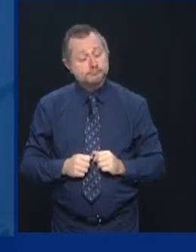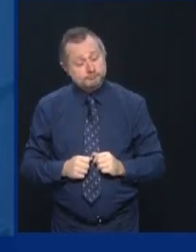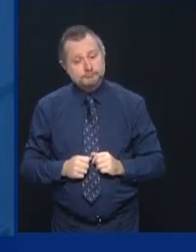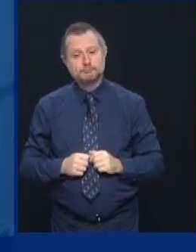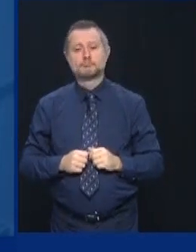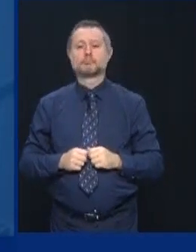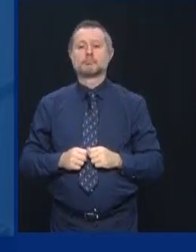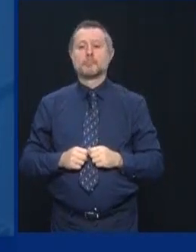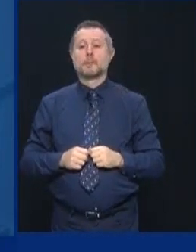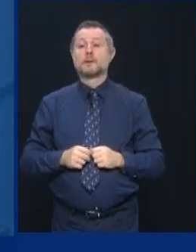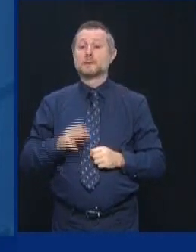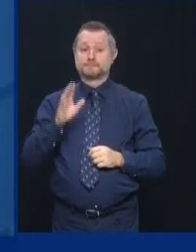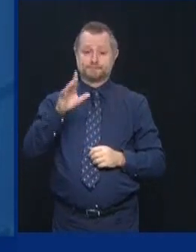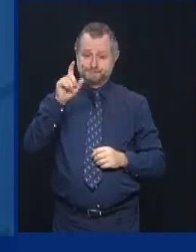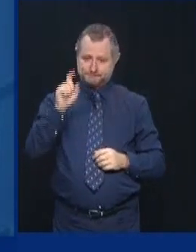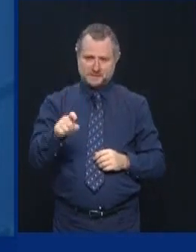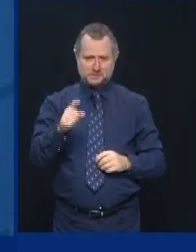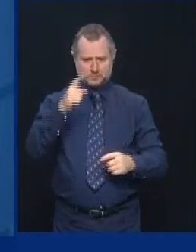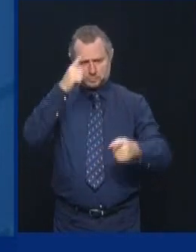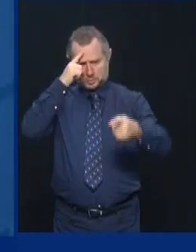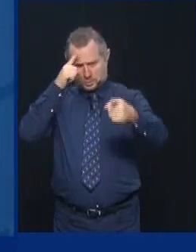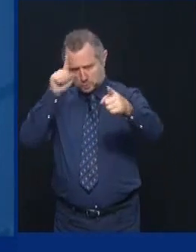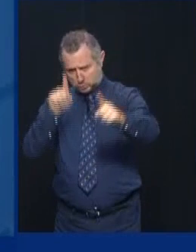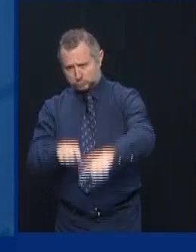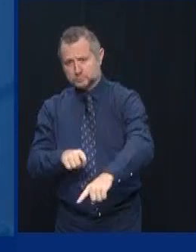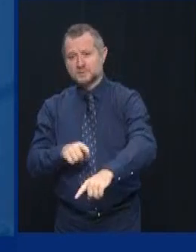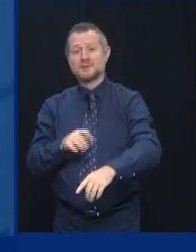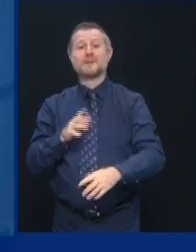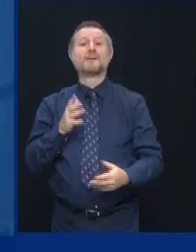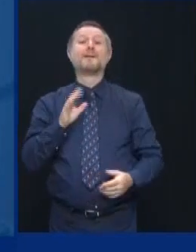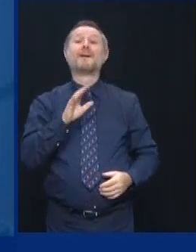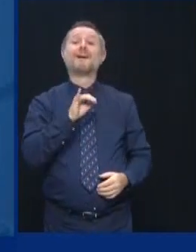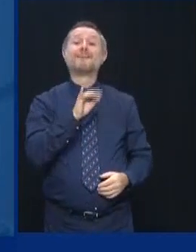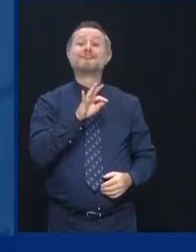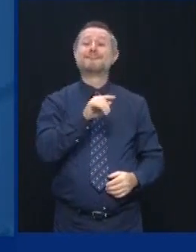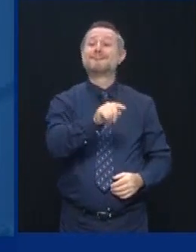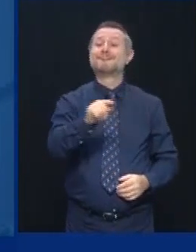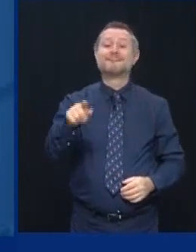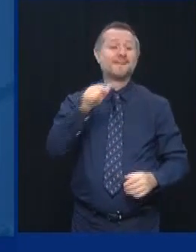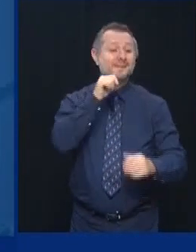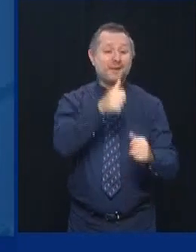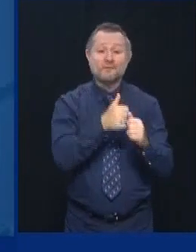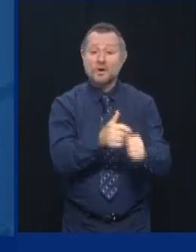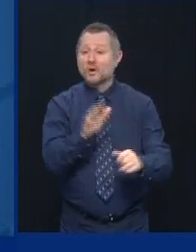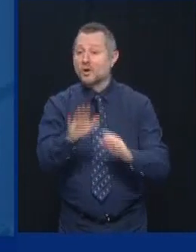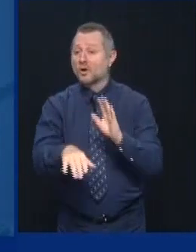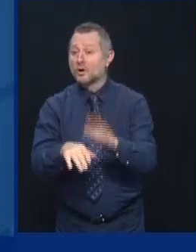AND THEY HAVE TO AGREE THAT THEY ARE GOING TO FOLLOW THE RULES. AND THEY HAVE TO AGREE THAT